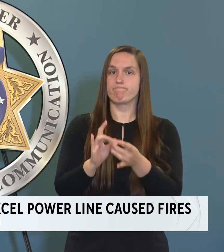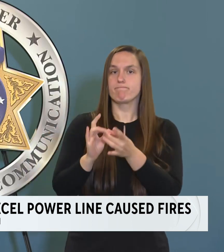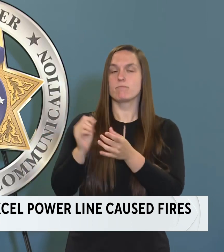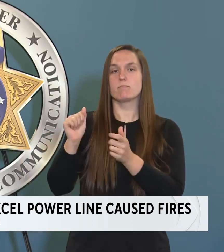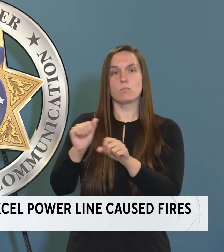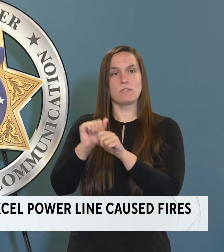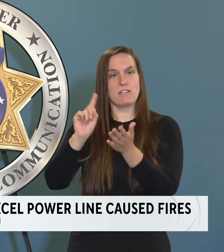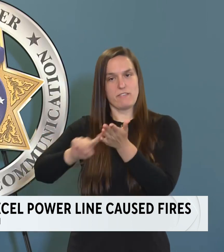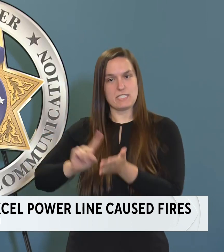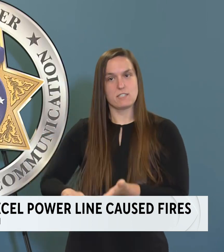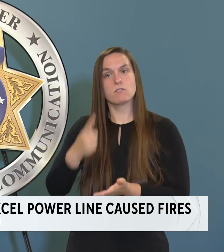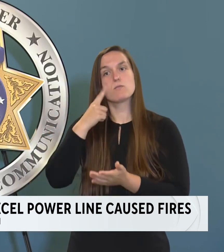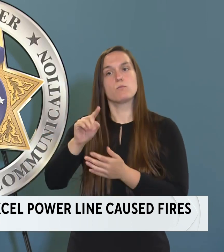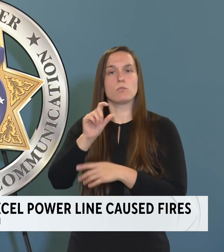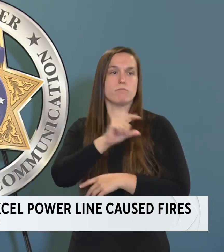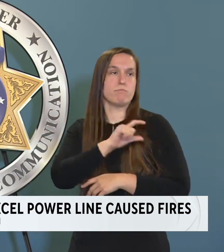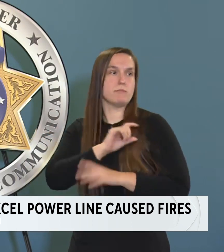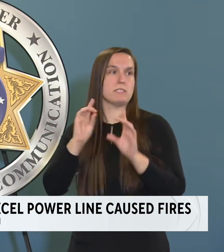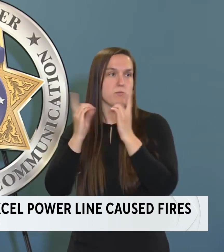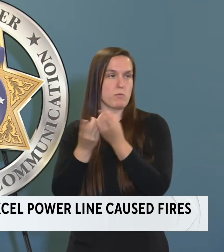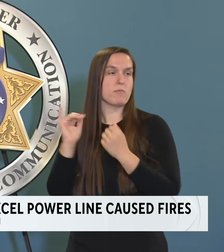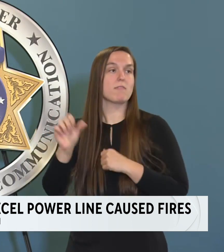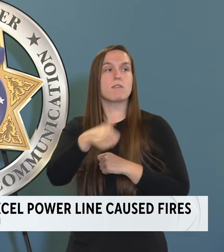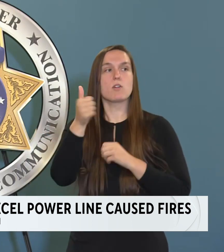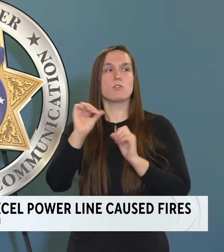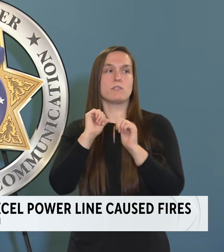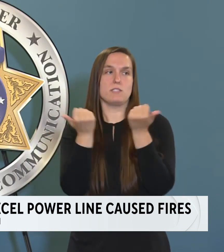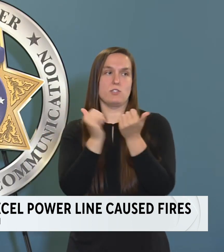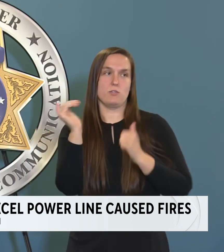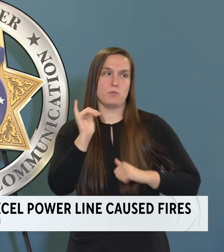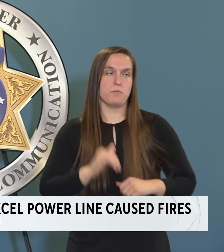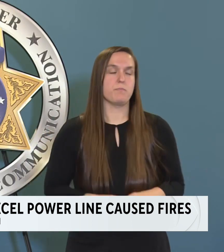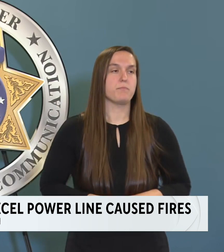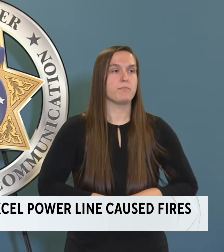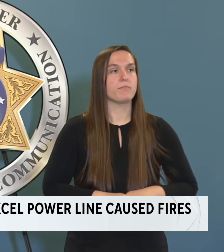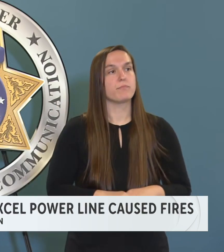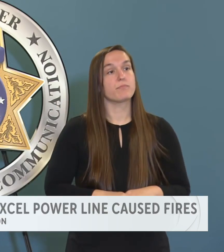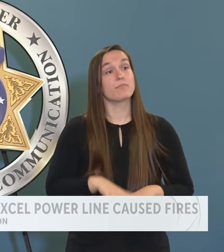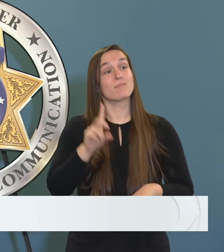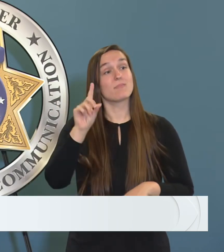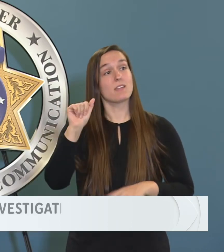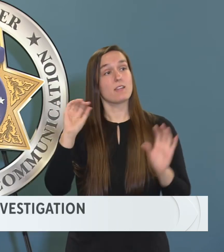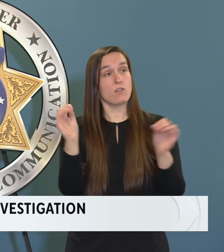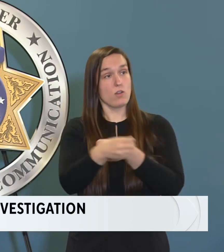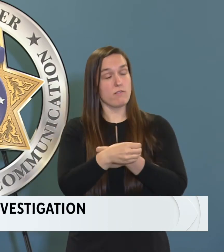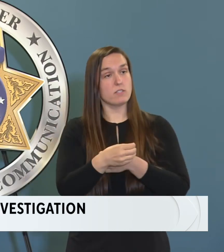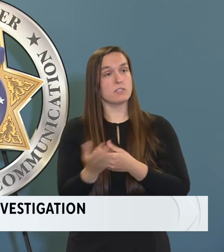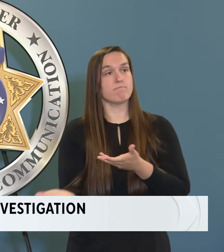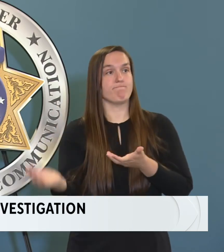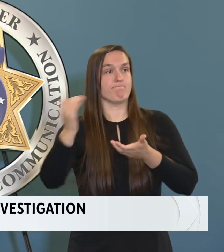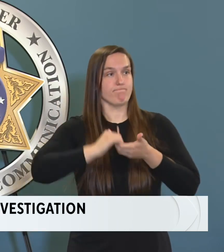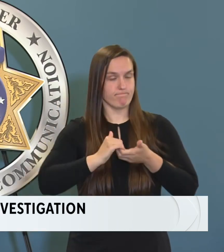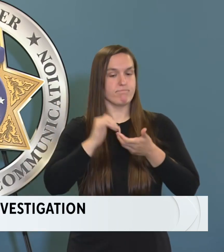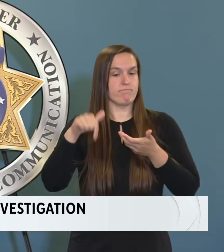YOU TODAY. THE DISTRICT ATTORNEY'S OFFICE ASSISTED IN THE INVESTIGATION AND REVIEW OF THIS CASE. WE WENT THROUGH ALL THE EVIDENCE, DOCUMENTS AND MATERIALS IN CONJUNCTION WITH